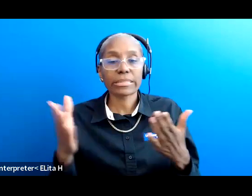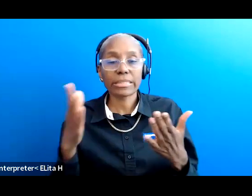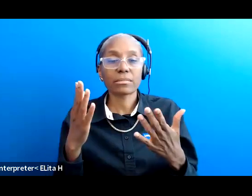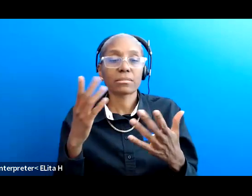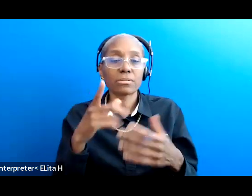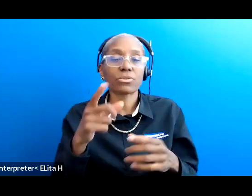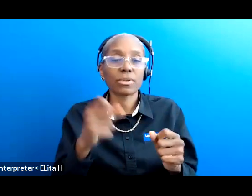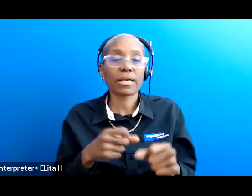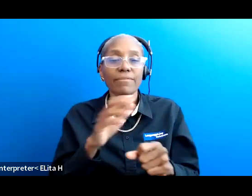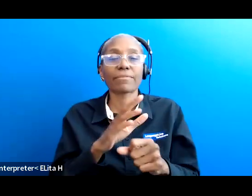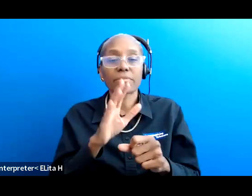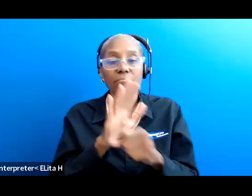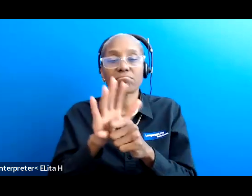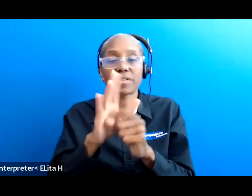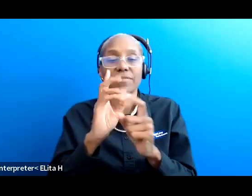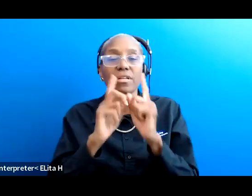can have that conversation with the healthcare provider.